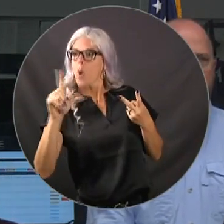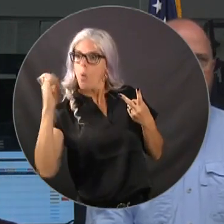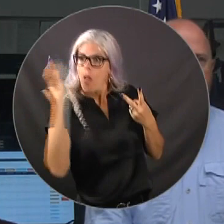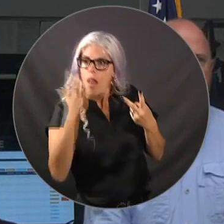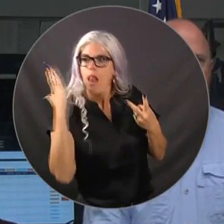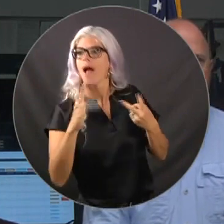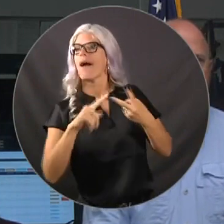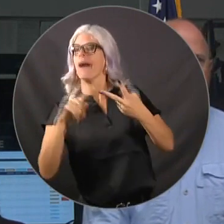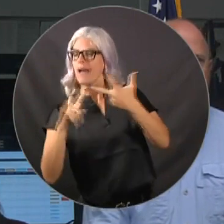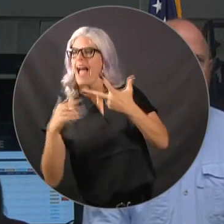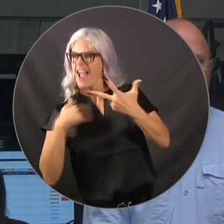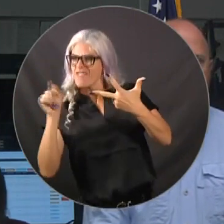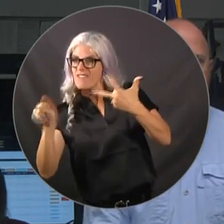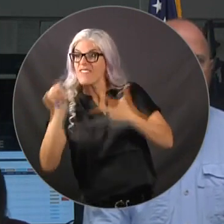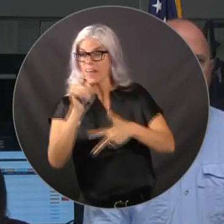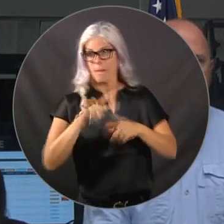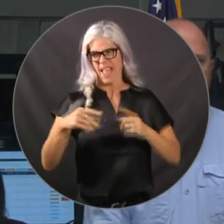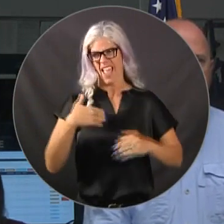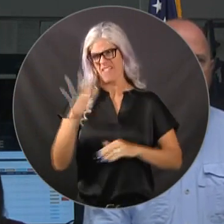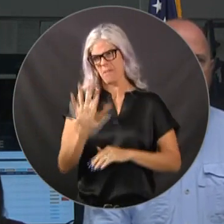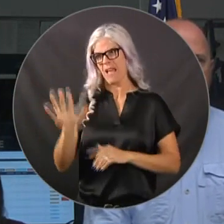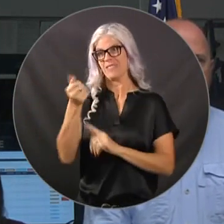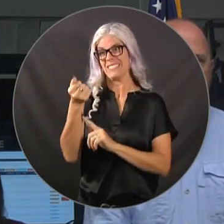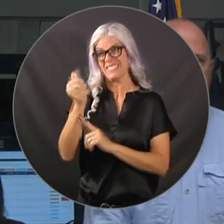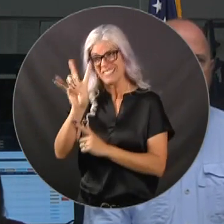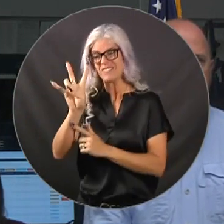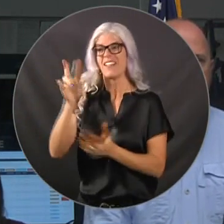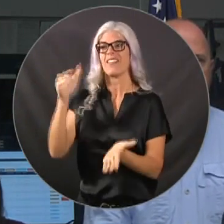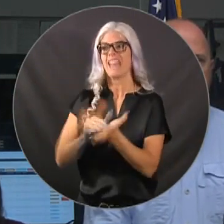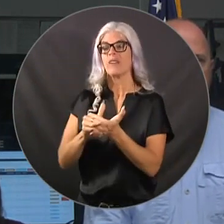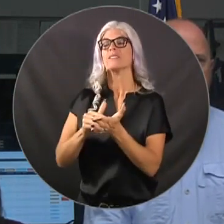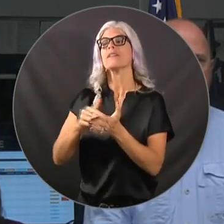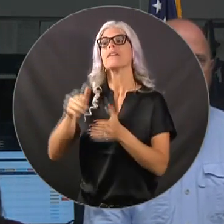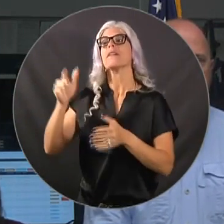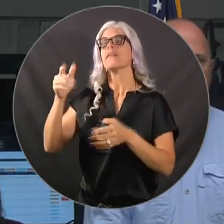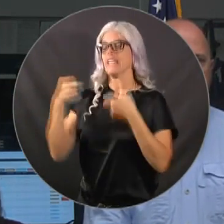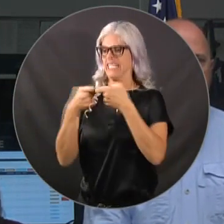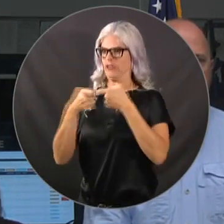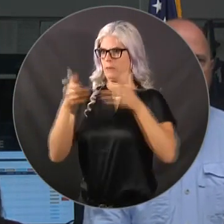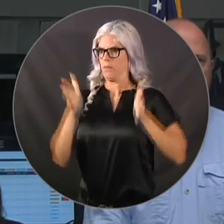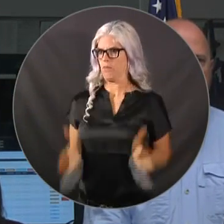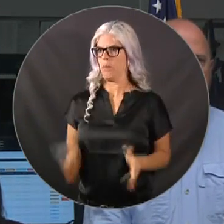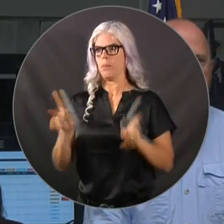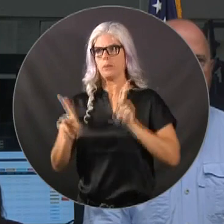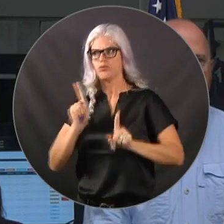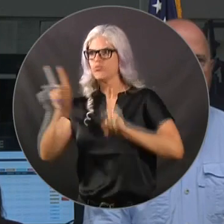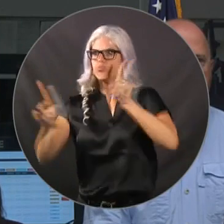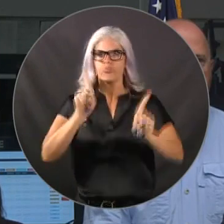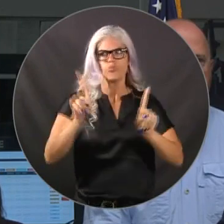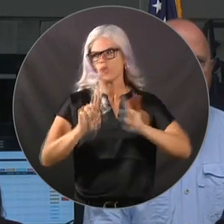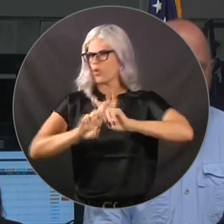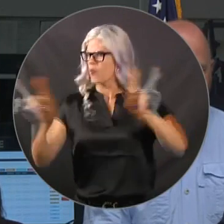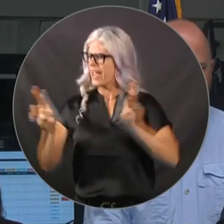are 17,000 lineman stage power restoration efforts